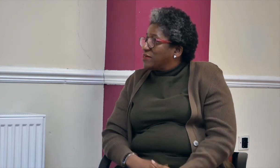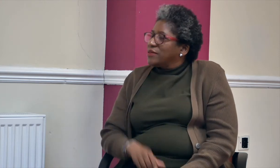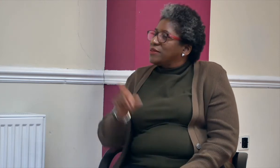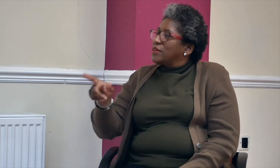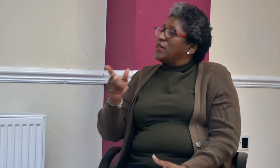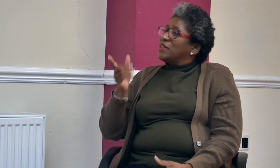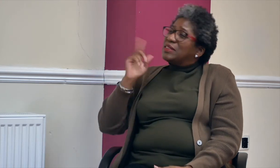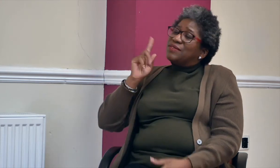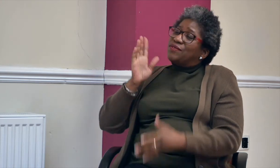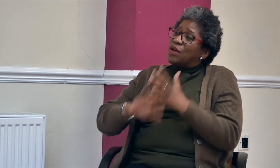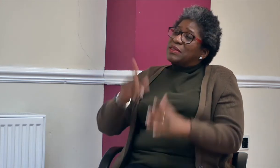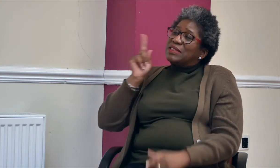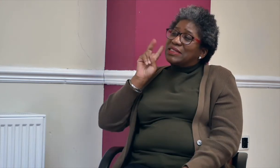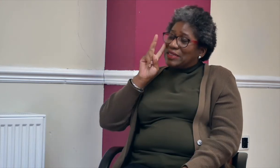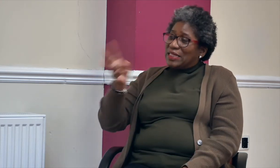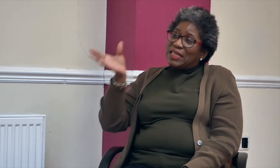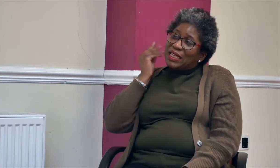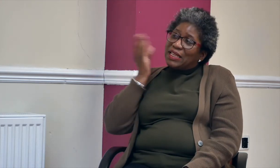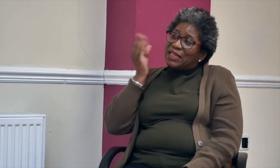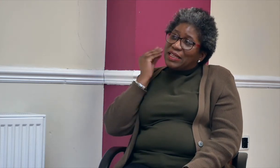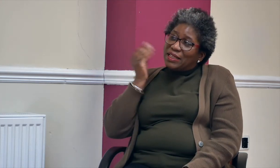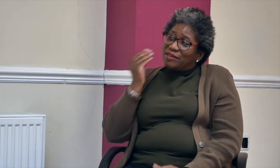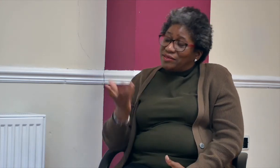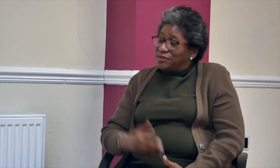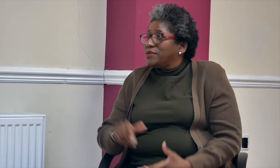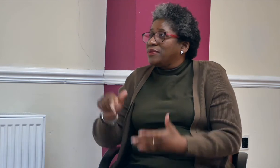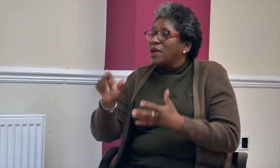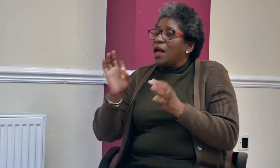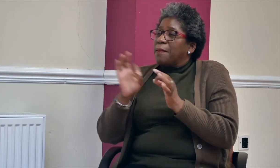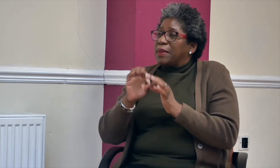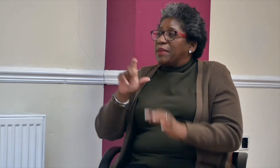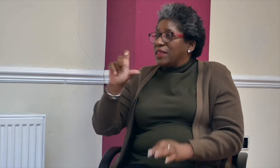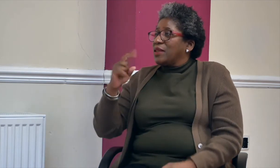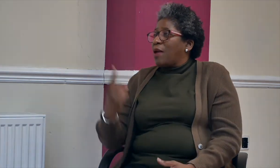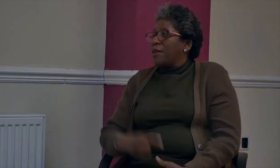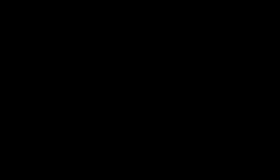He was from the SeeHear programme, on BBC1.